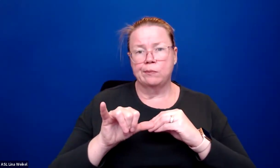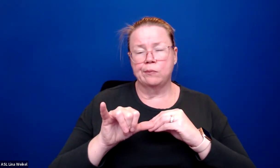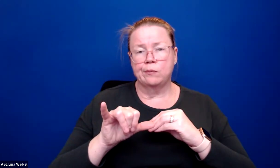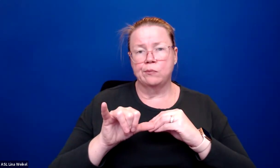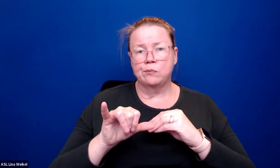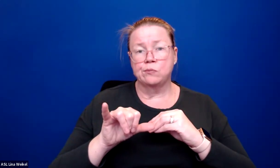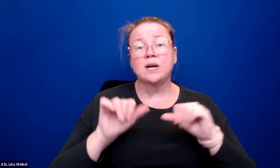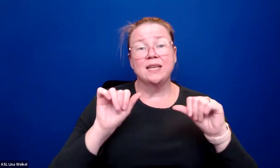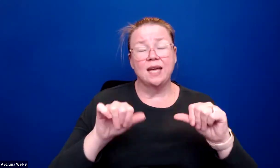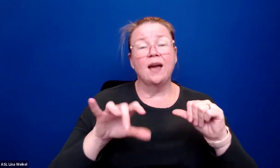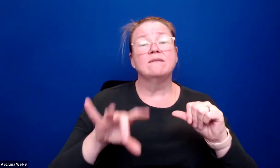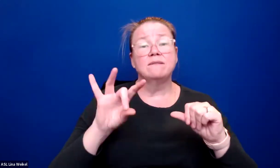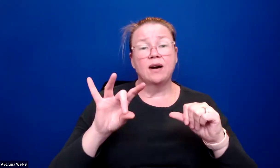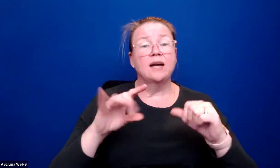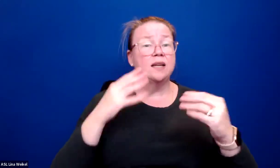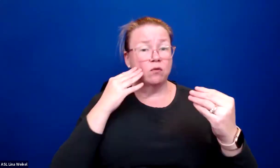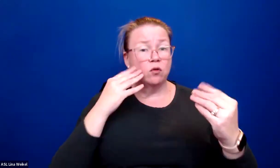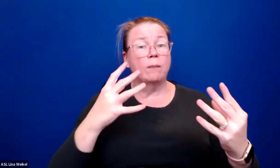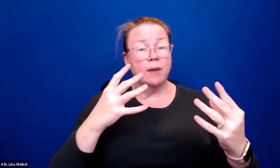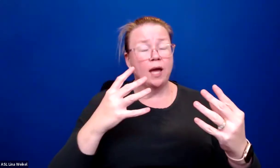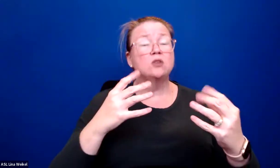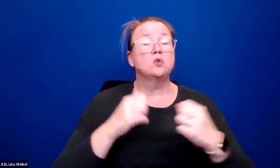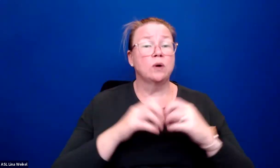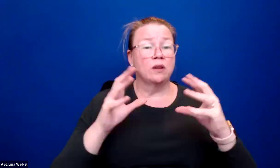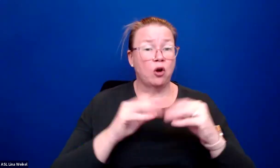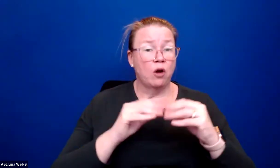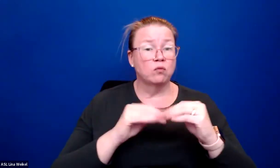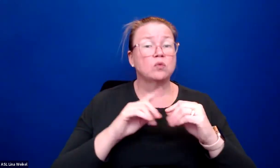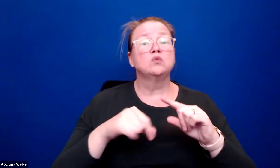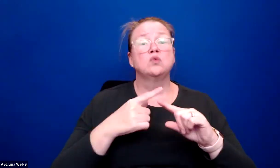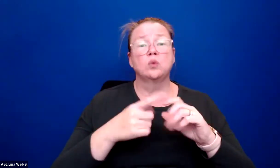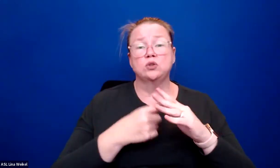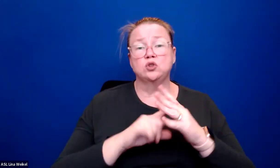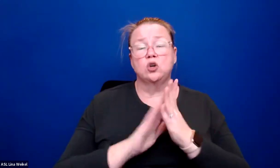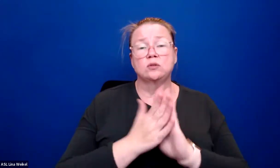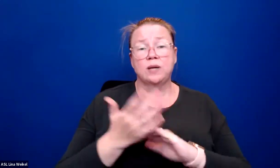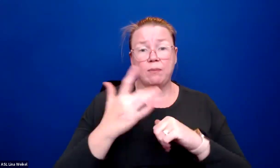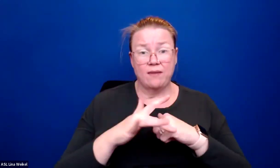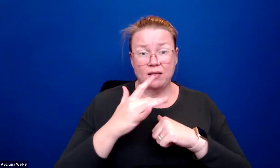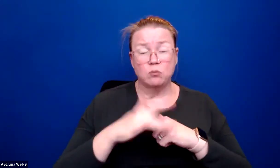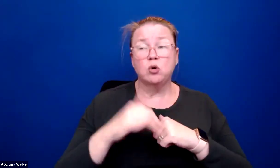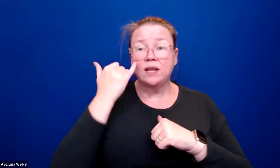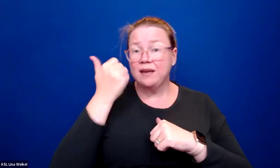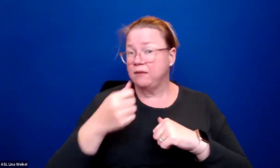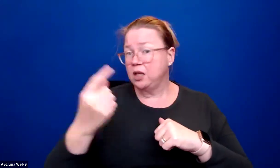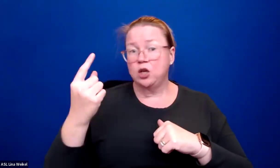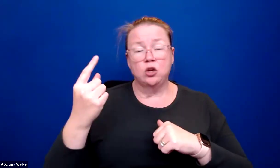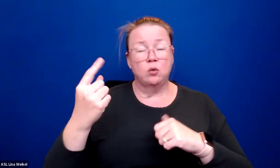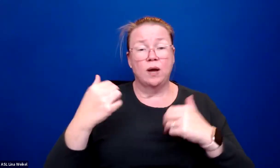Elissa w/ APRIL: be able to find, you know, information on the conference when it starts to become available. Elissa w/ APRIL: If anyone has